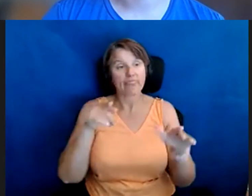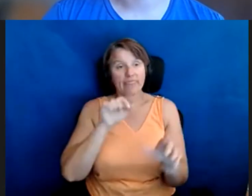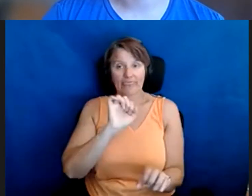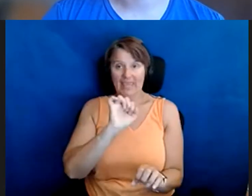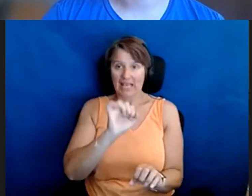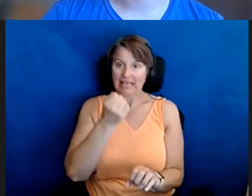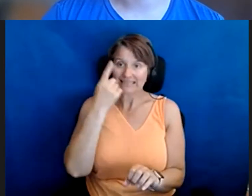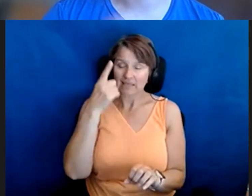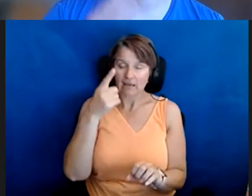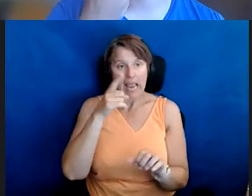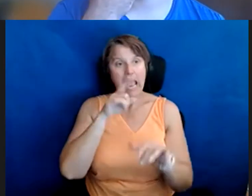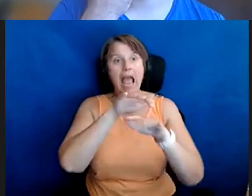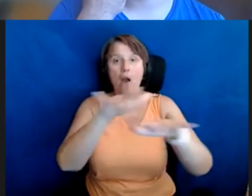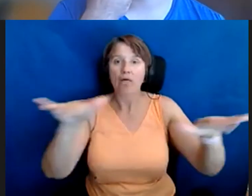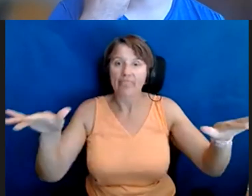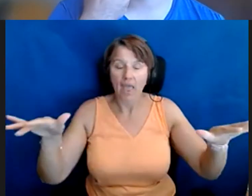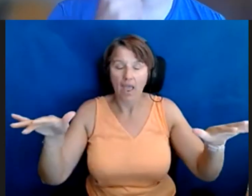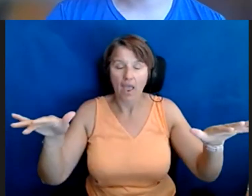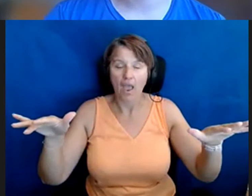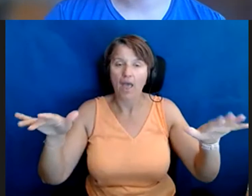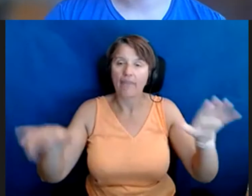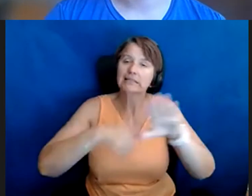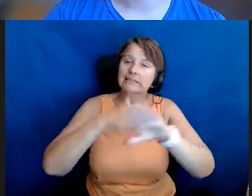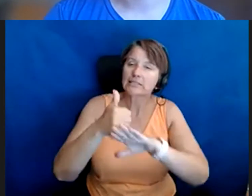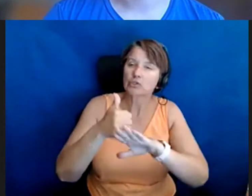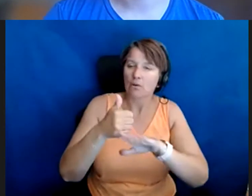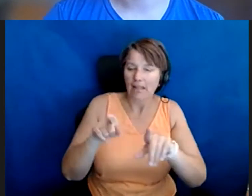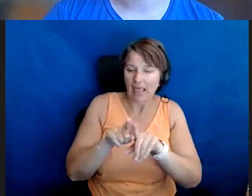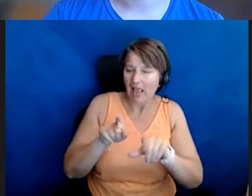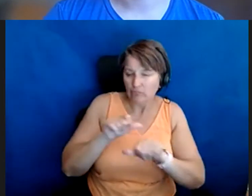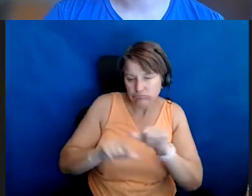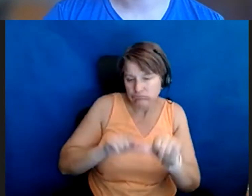setting a precedent and then not allowing other people to do it.